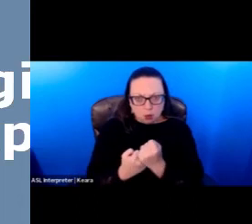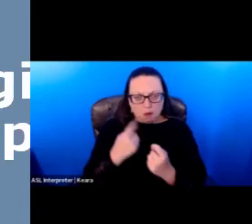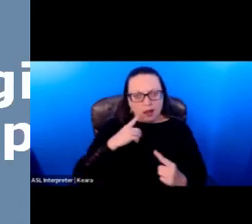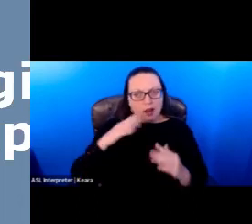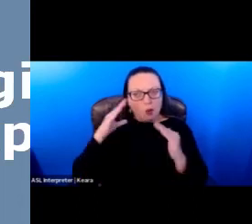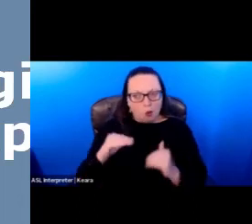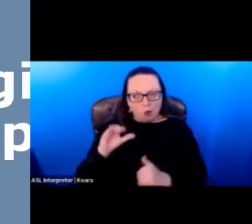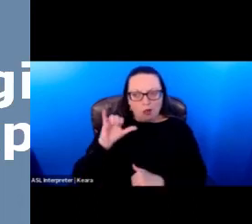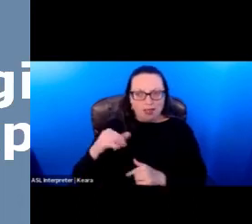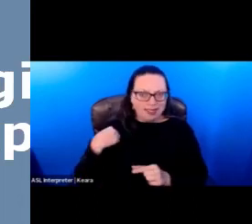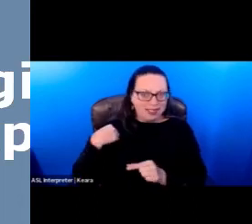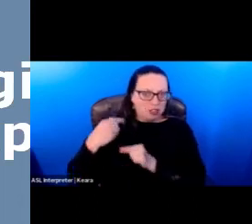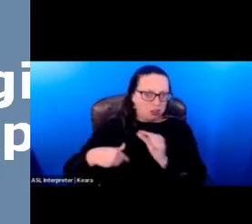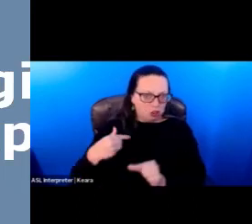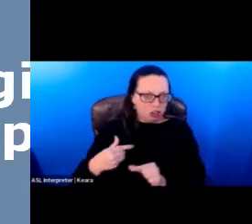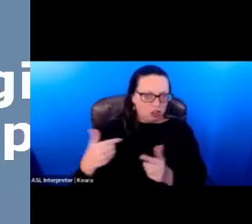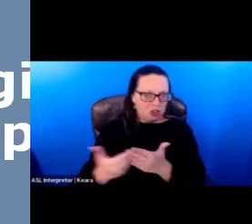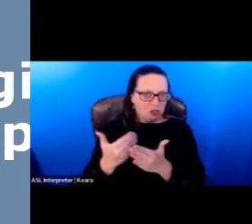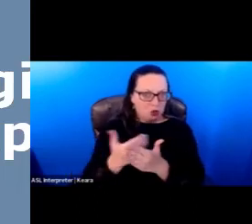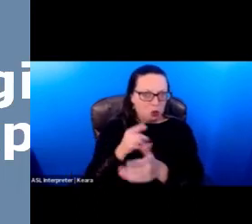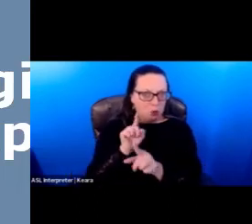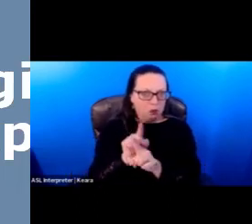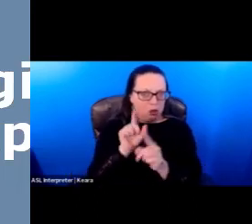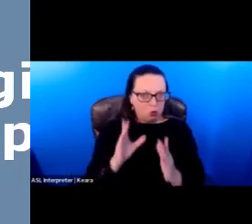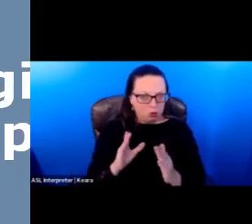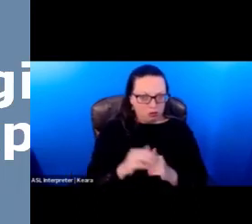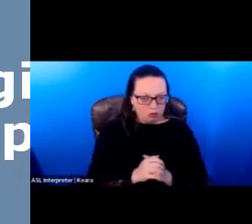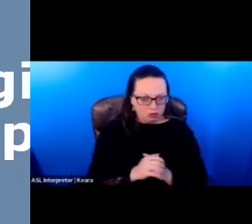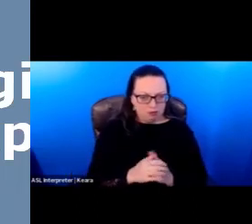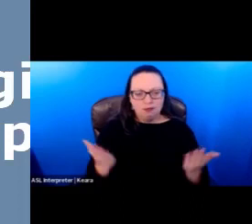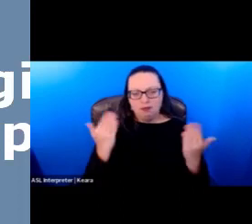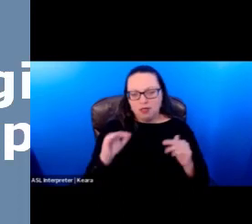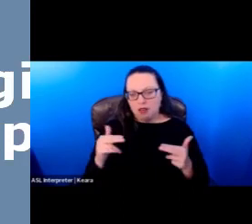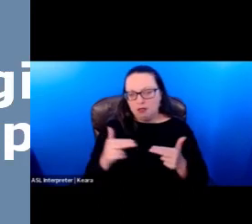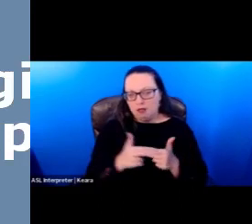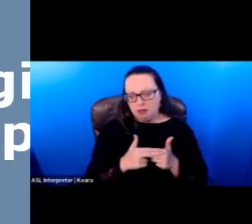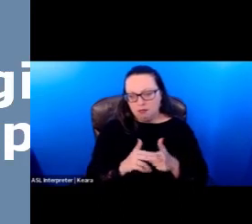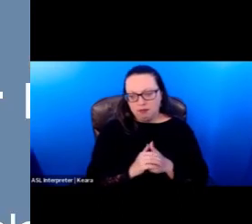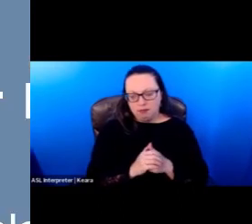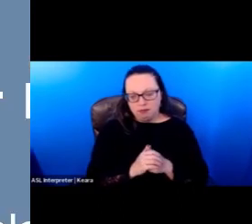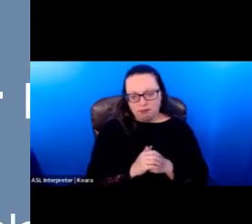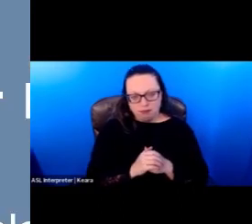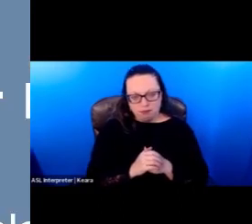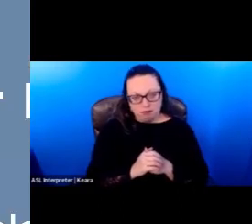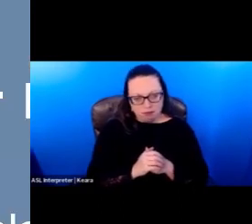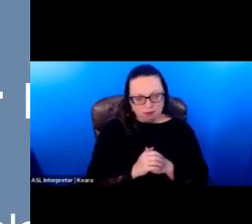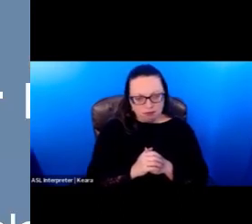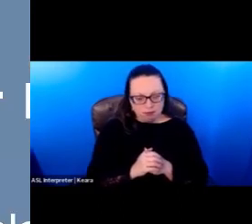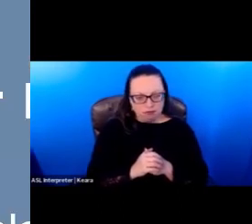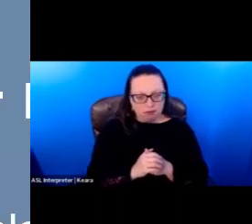expressed by being left out. Next slide please or I'm sorry stay where you are at, peer